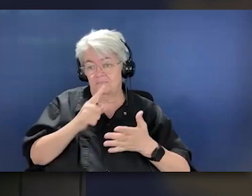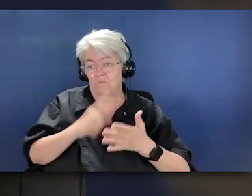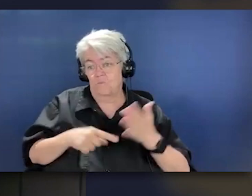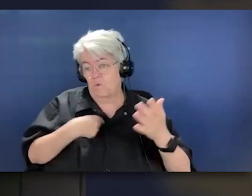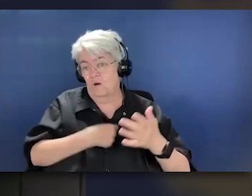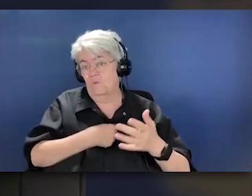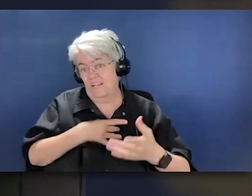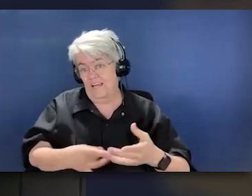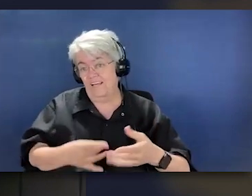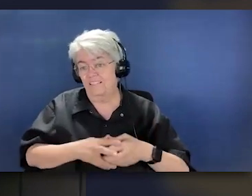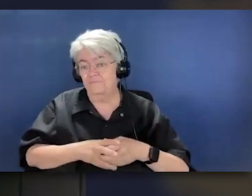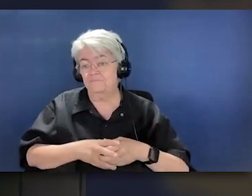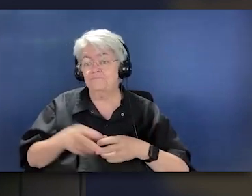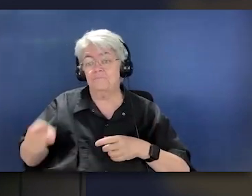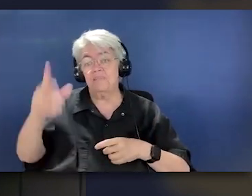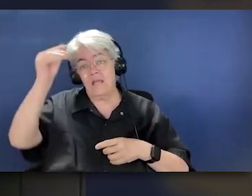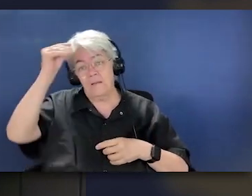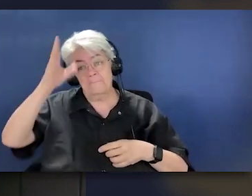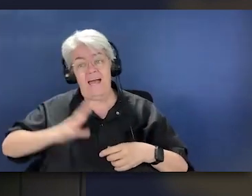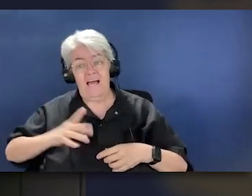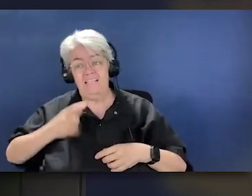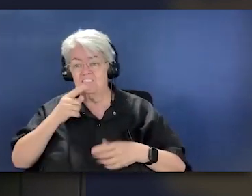It’s a great question and a great answer. Thank you so much, Bonnie.